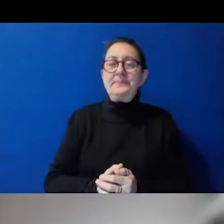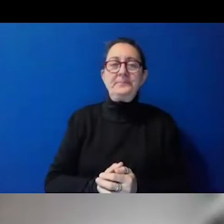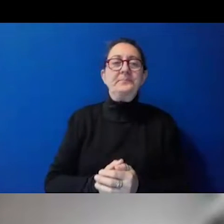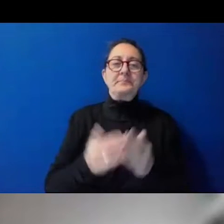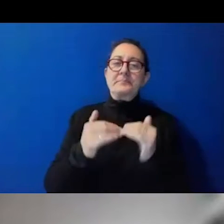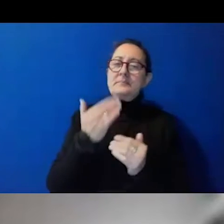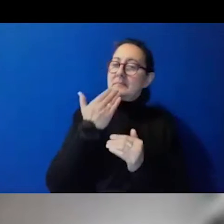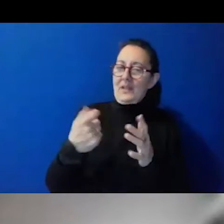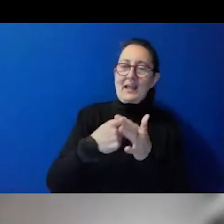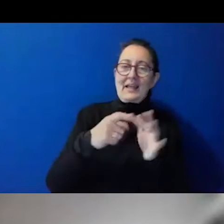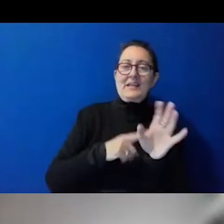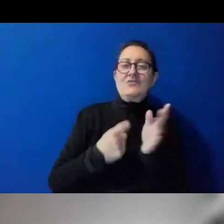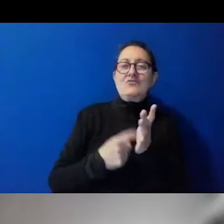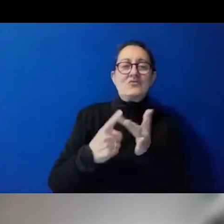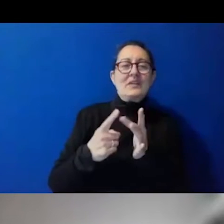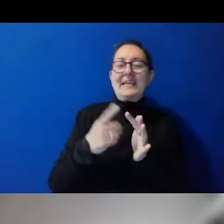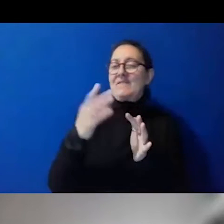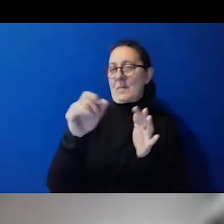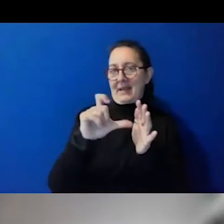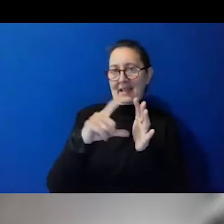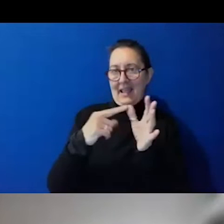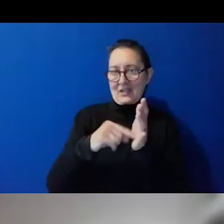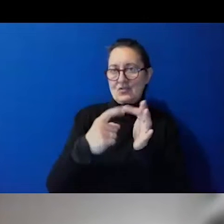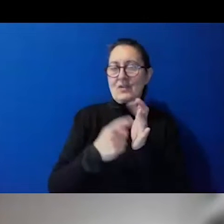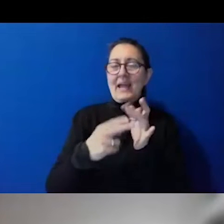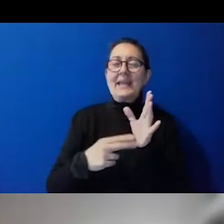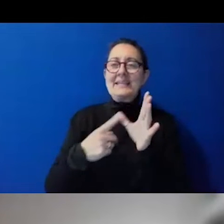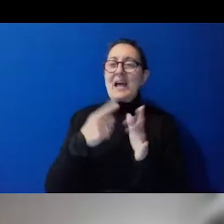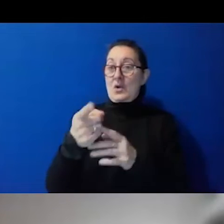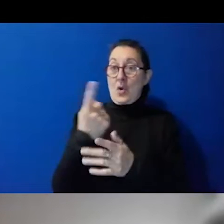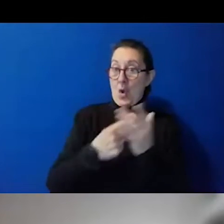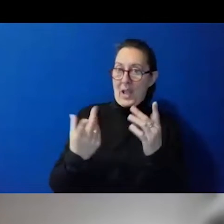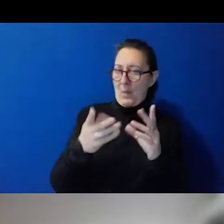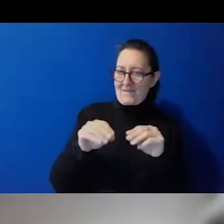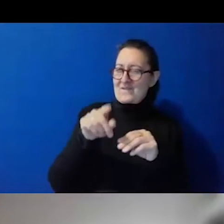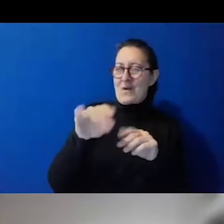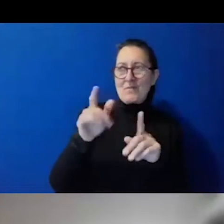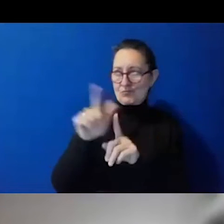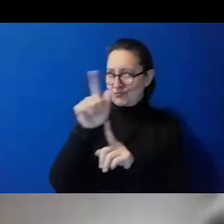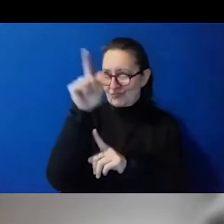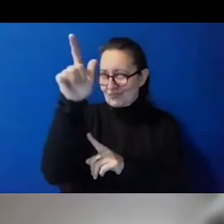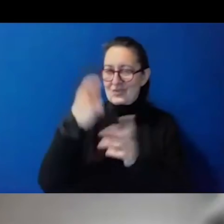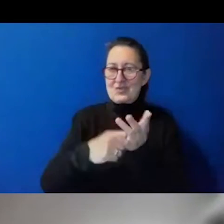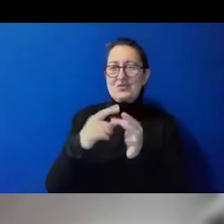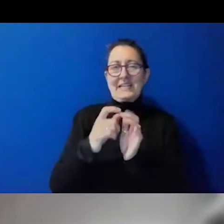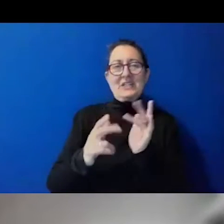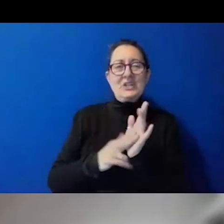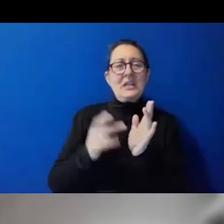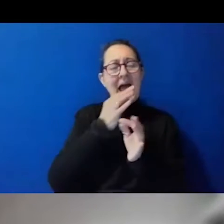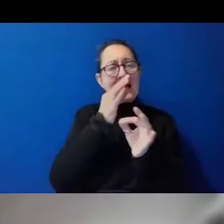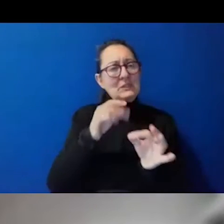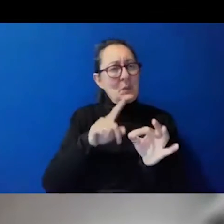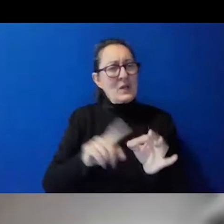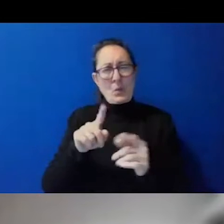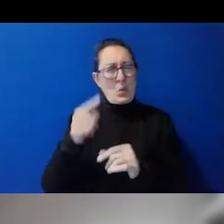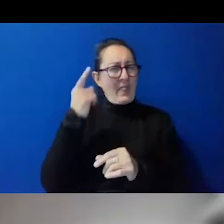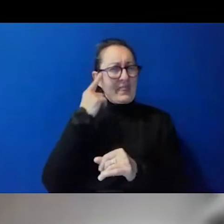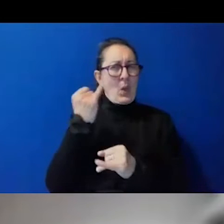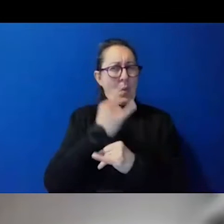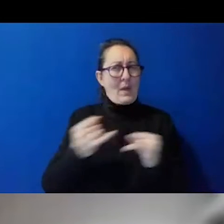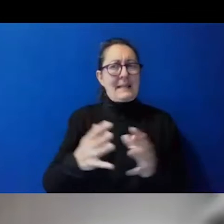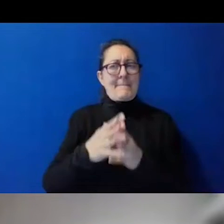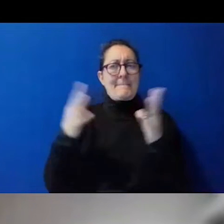our um only panel member from a region um what do you think is the biggest difference um and